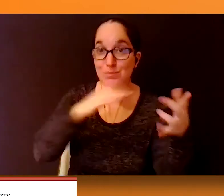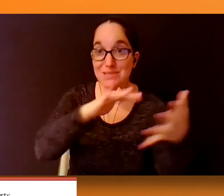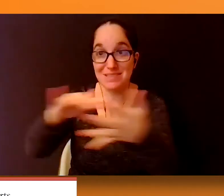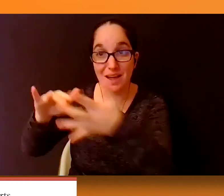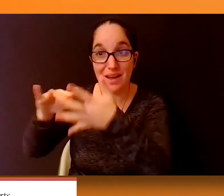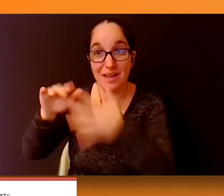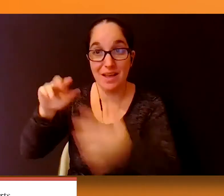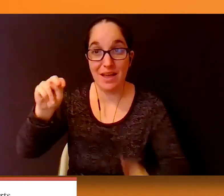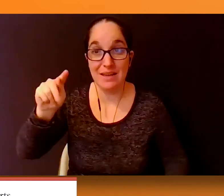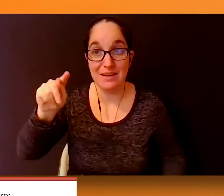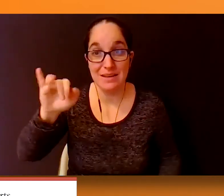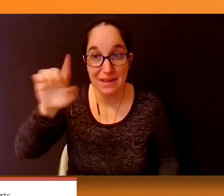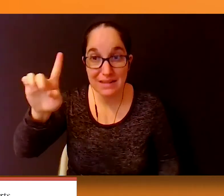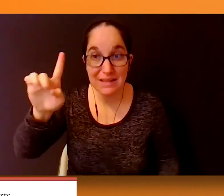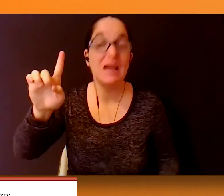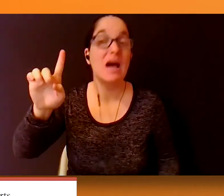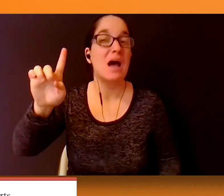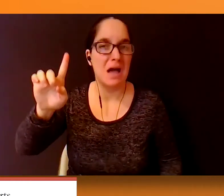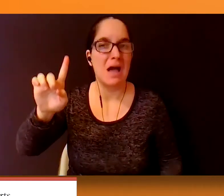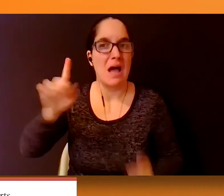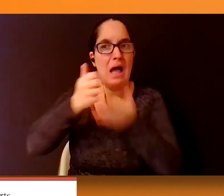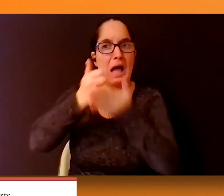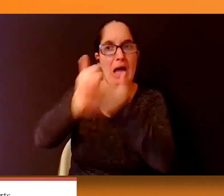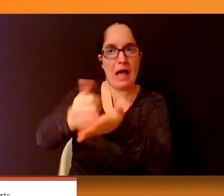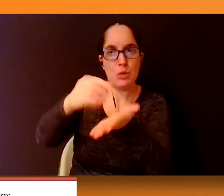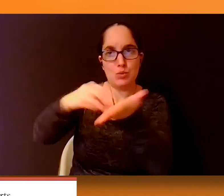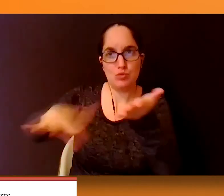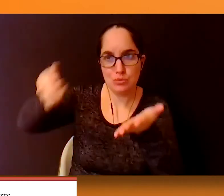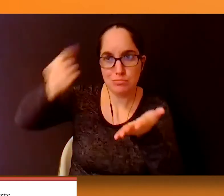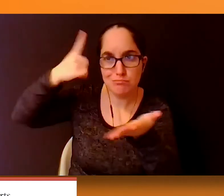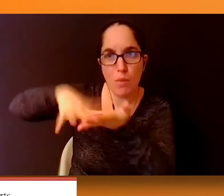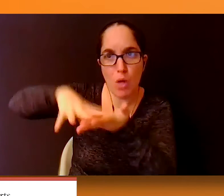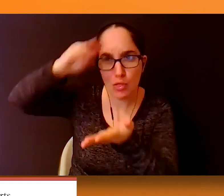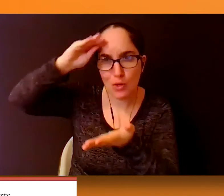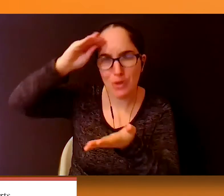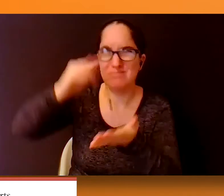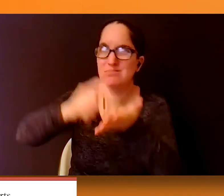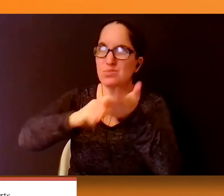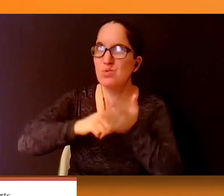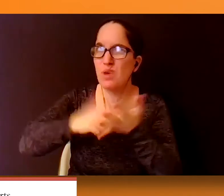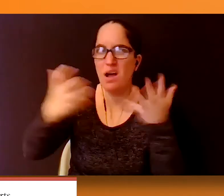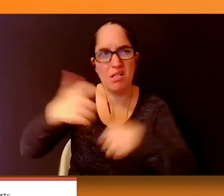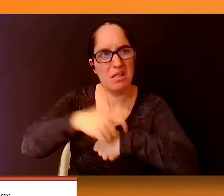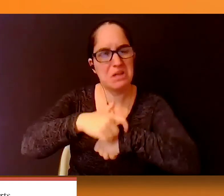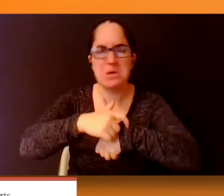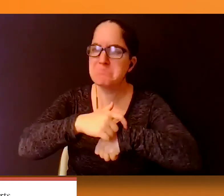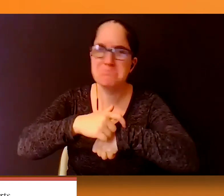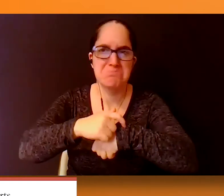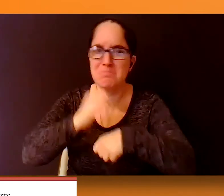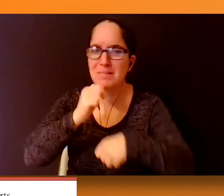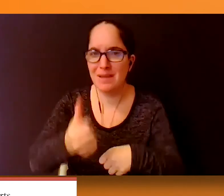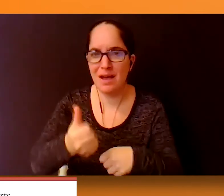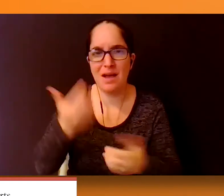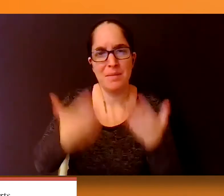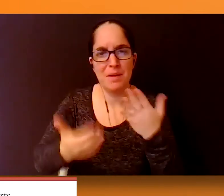that this does seem to be something kids learn and they learn easily. It doesn't take that much time. I think we taught it maybe